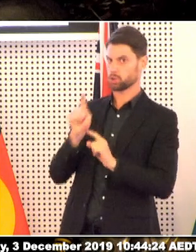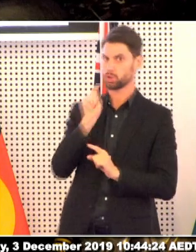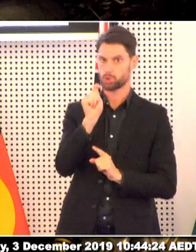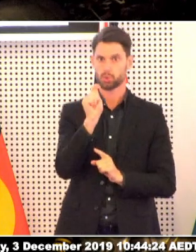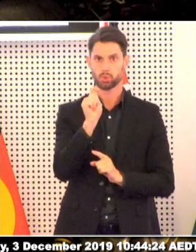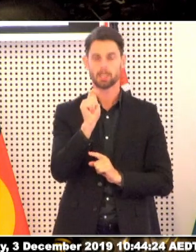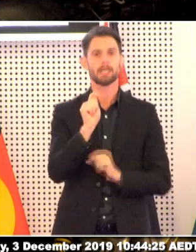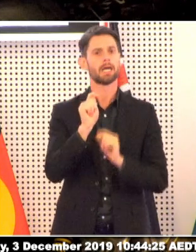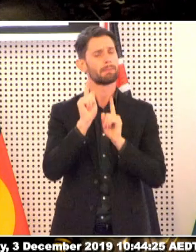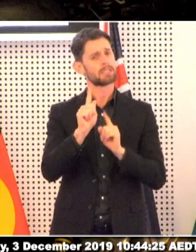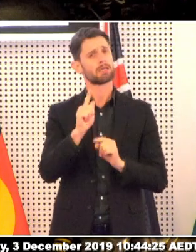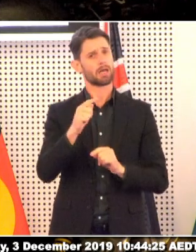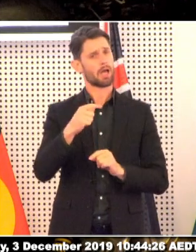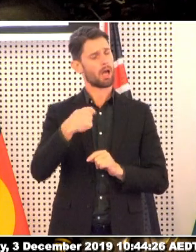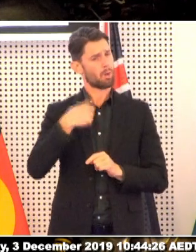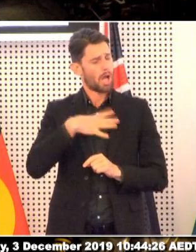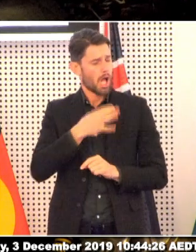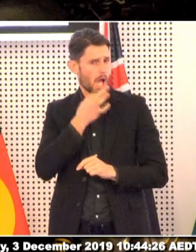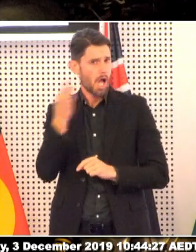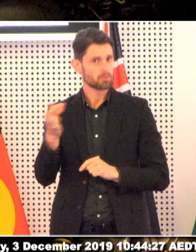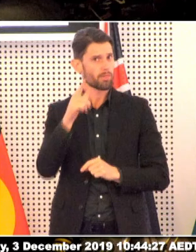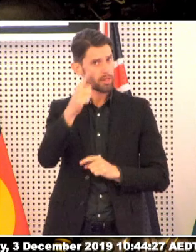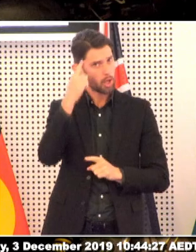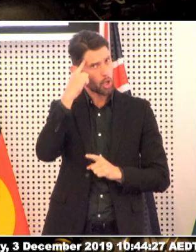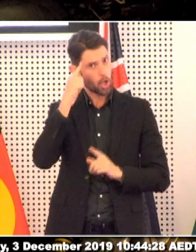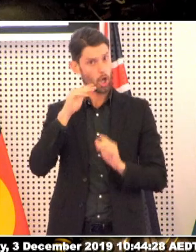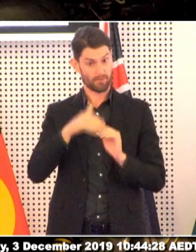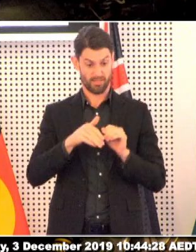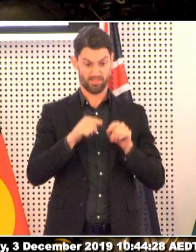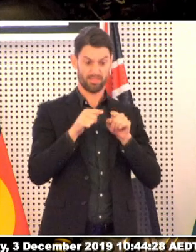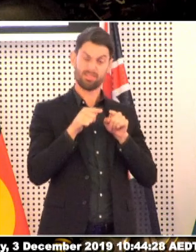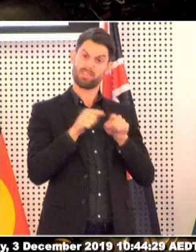is that if we compare how we might look at the use of restraints for persons who are